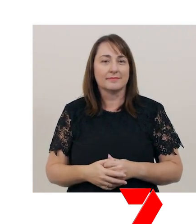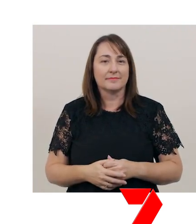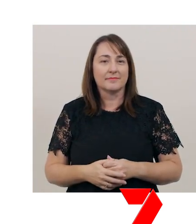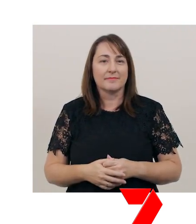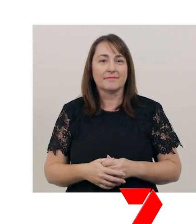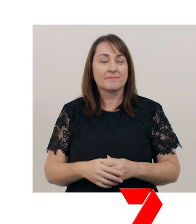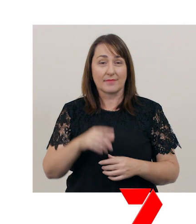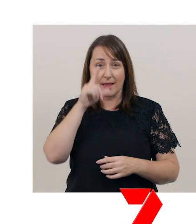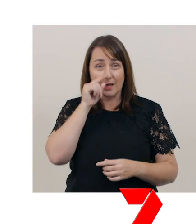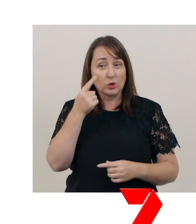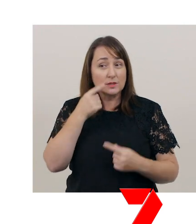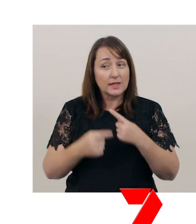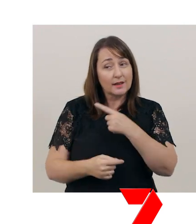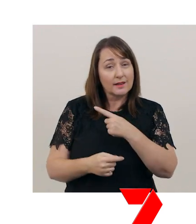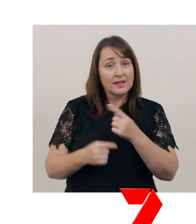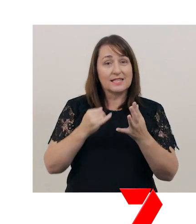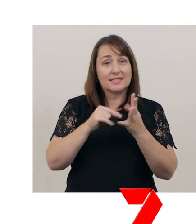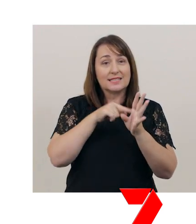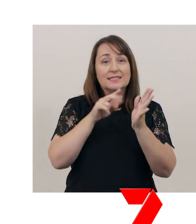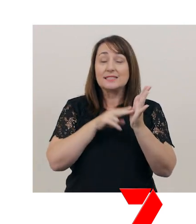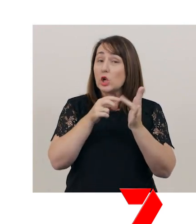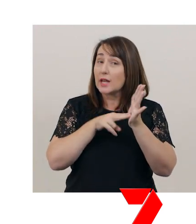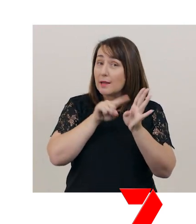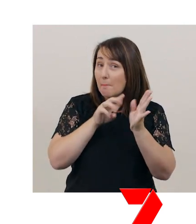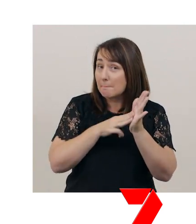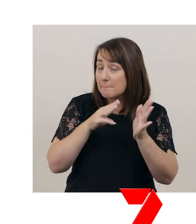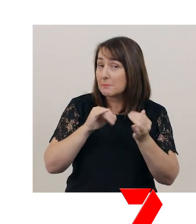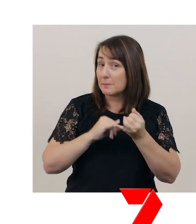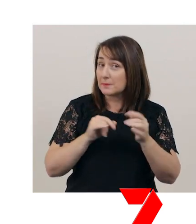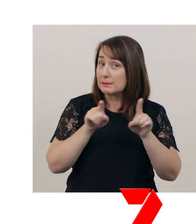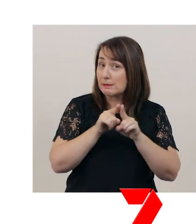Are you able to see some synonyms in this sentence?